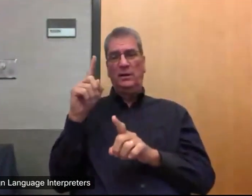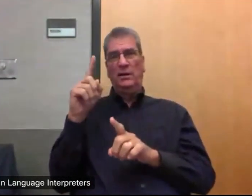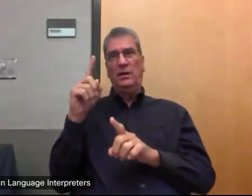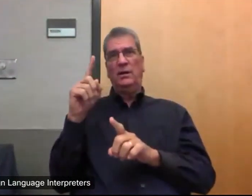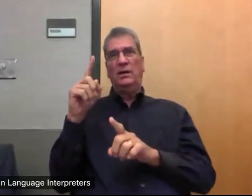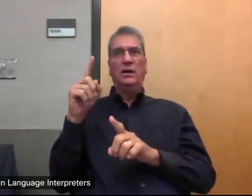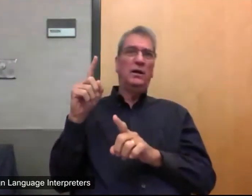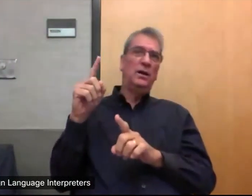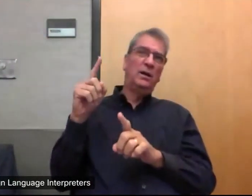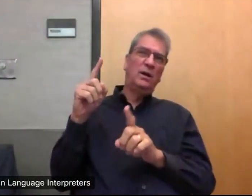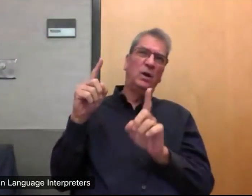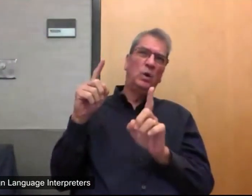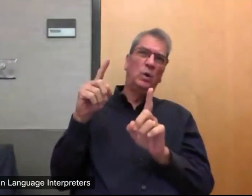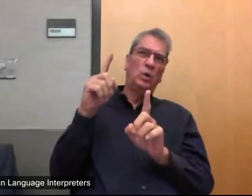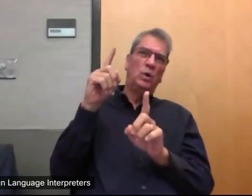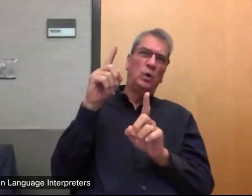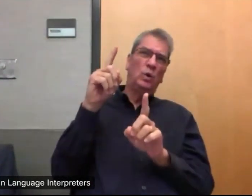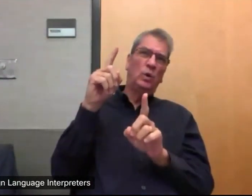you know, where, and from different political parties.